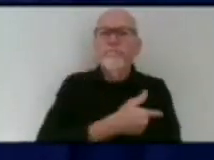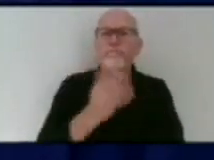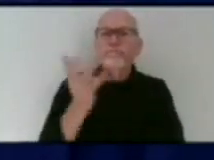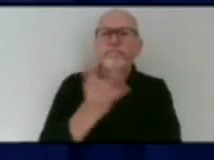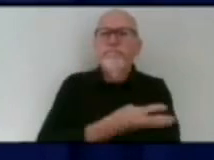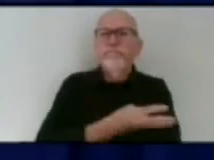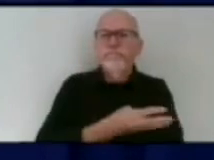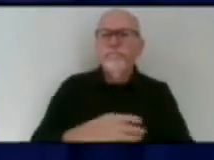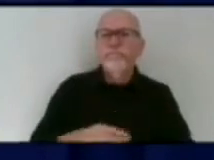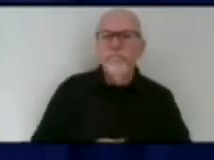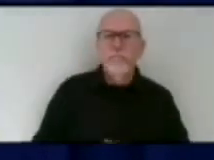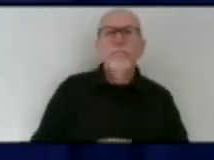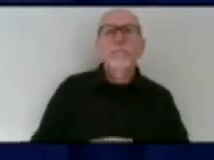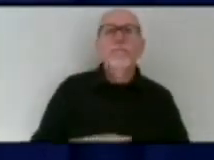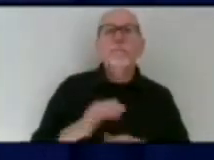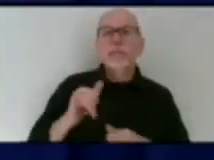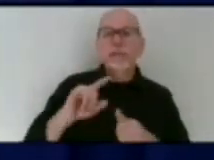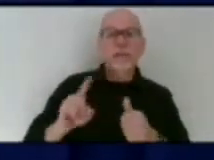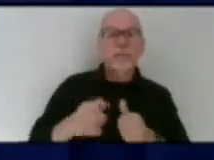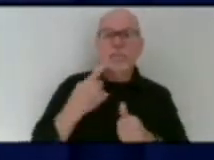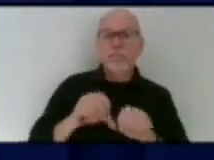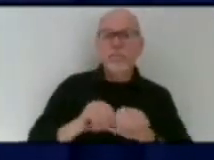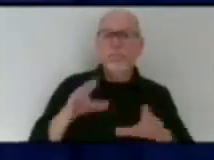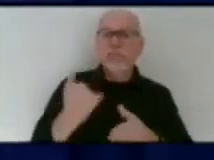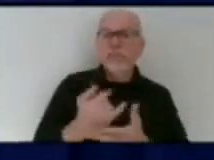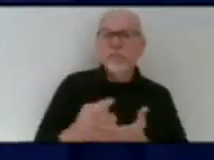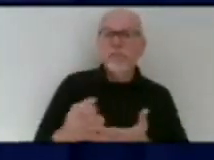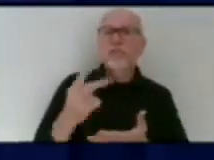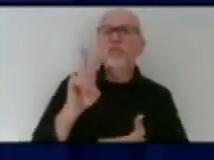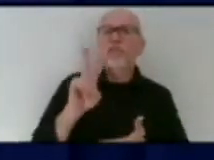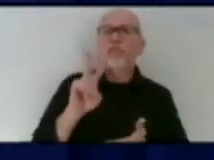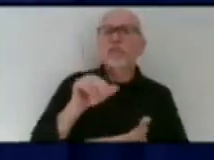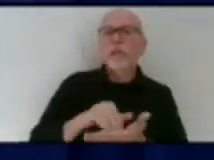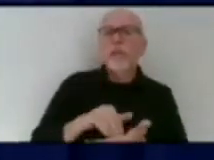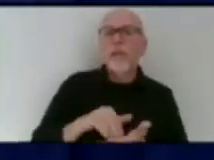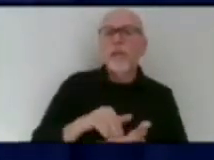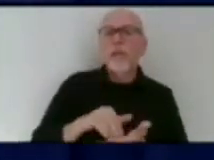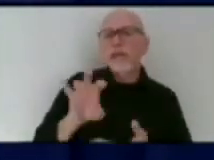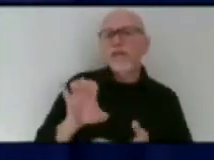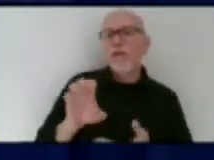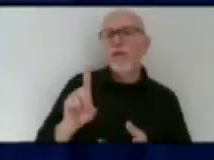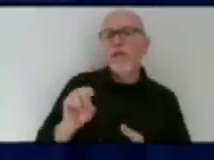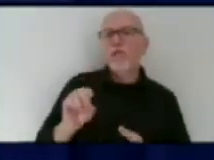initial allocation for this week will be 2700 doses. Onley hospitals and